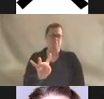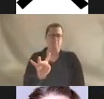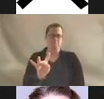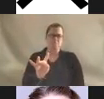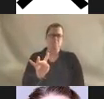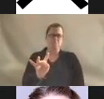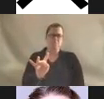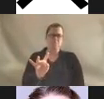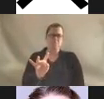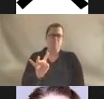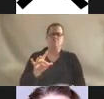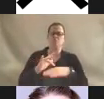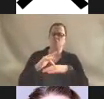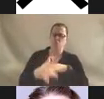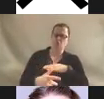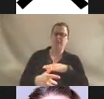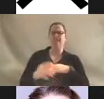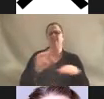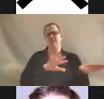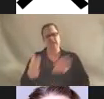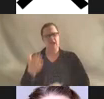due to heart disease and diabetes.